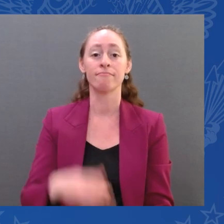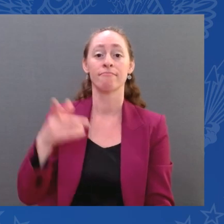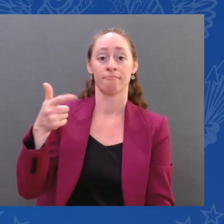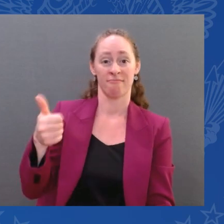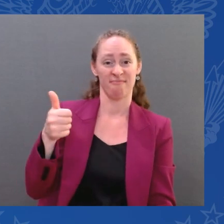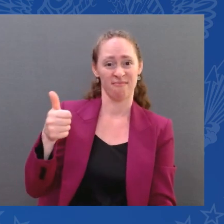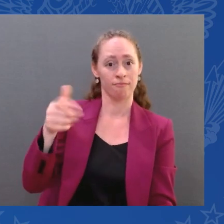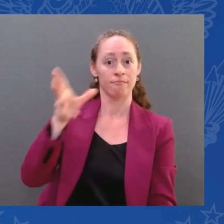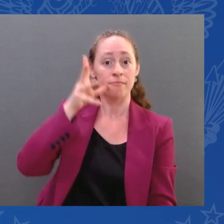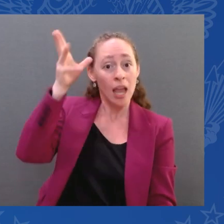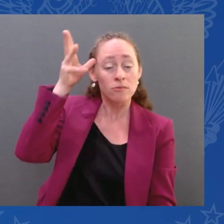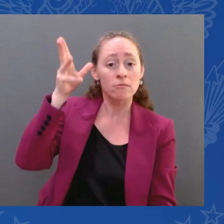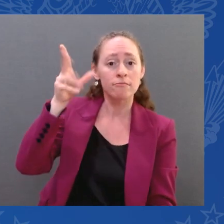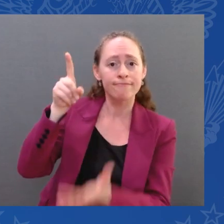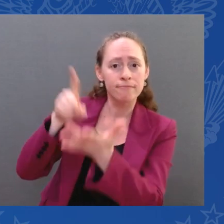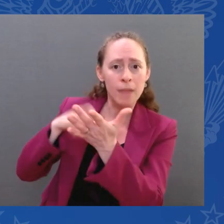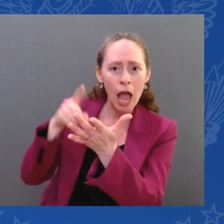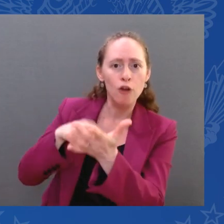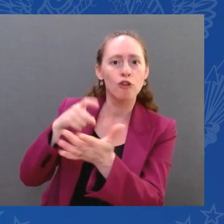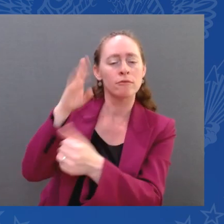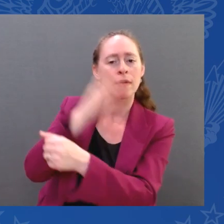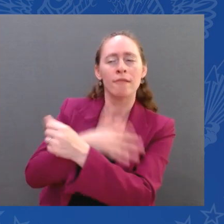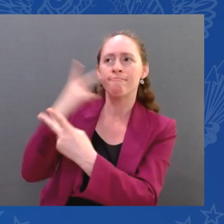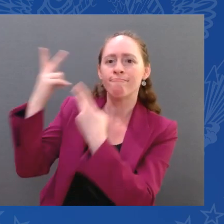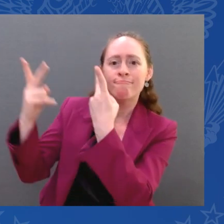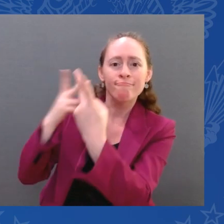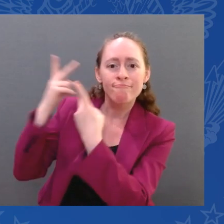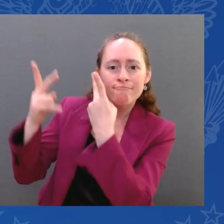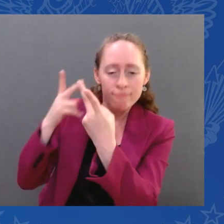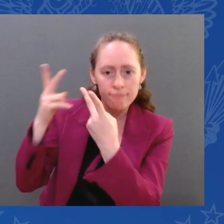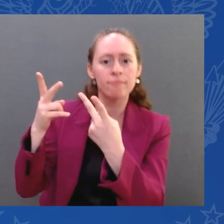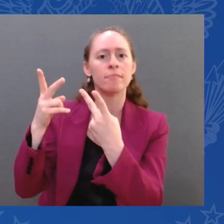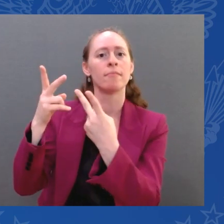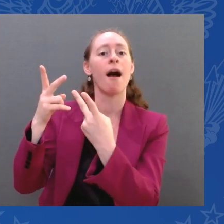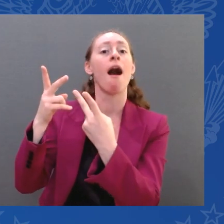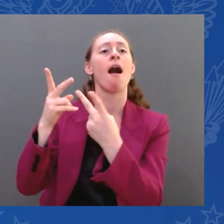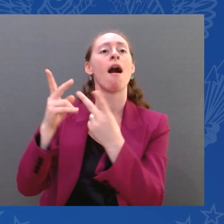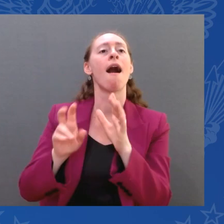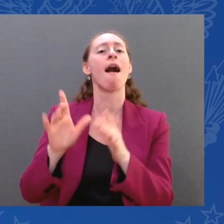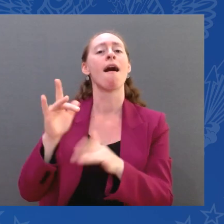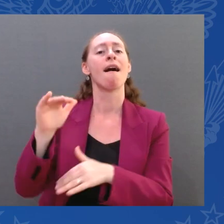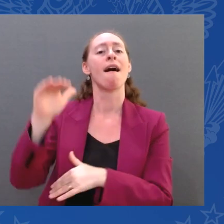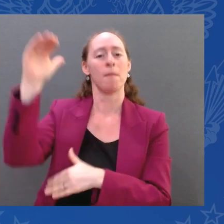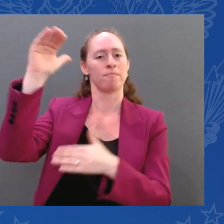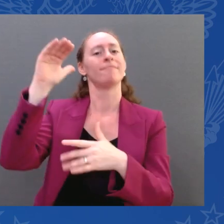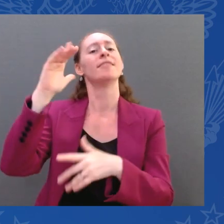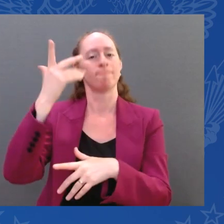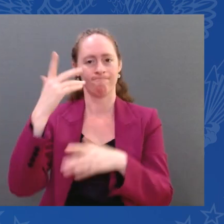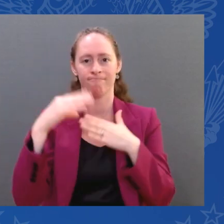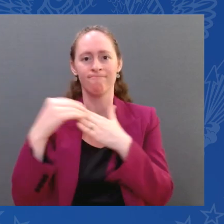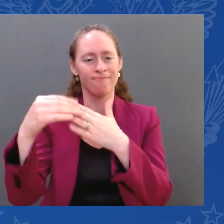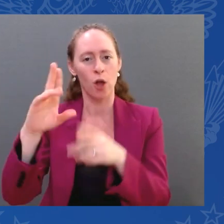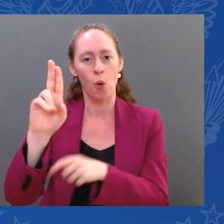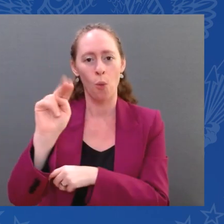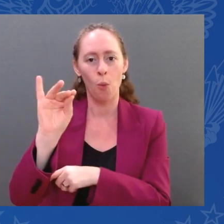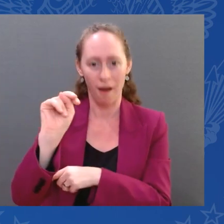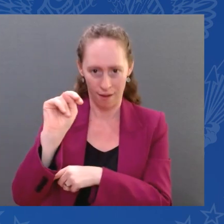and president of the AFL-CIO. He never forgot where you came from and always fought for the dignity of working people.